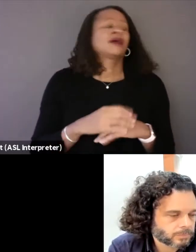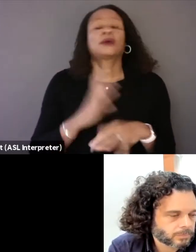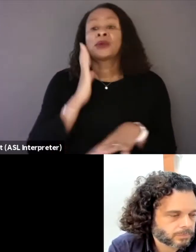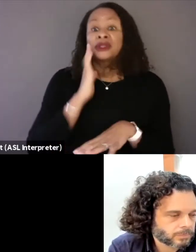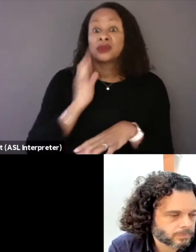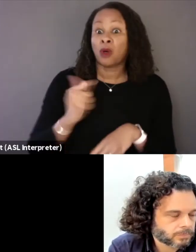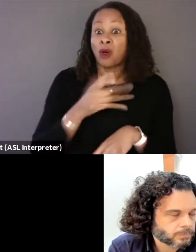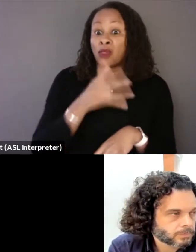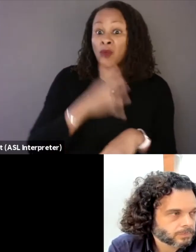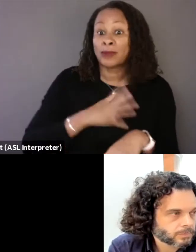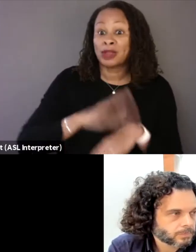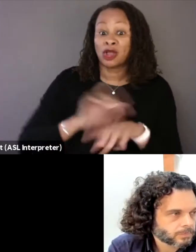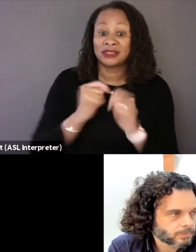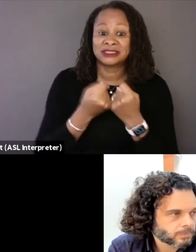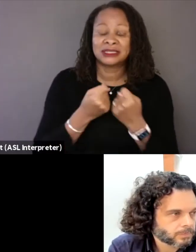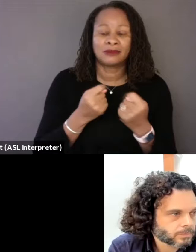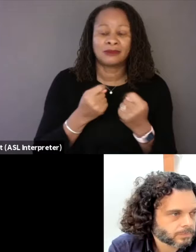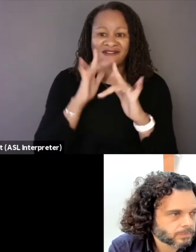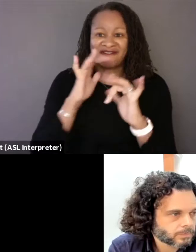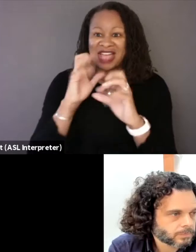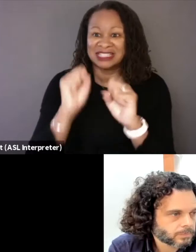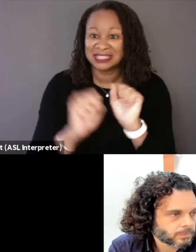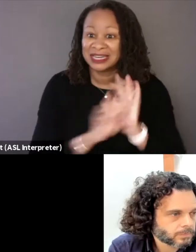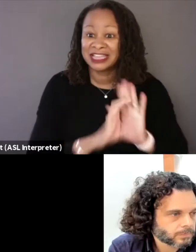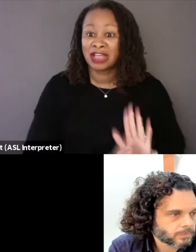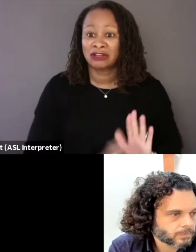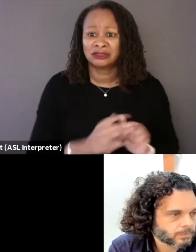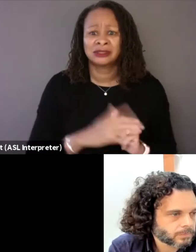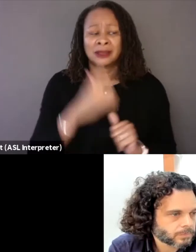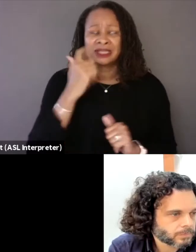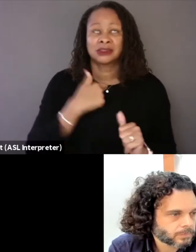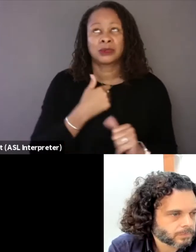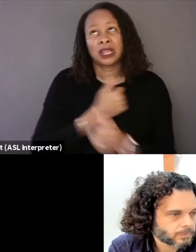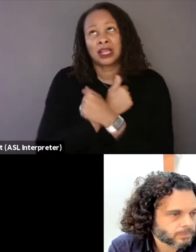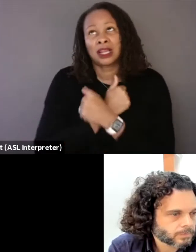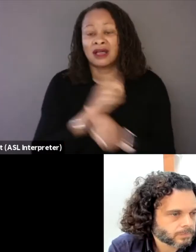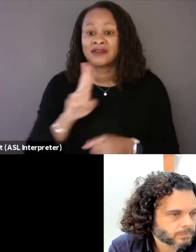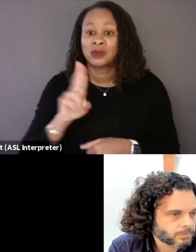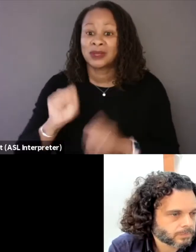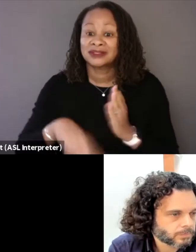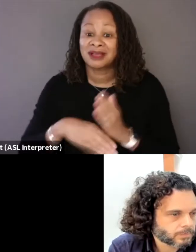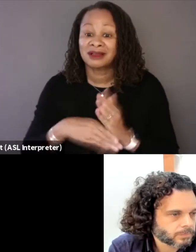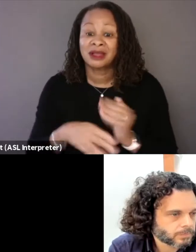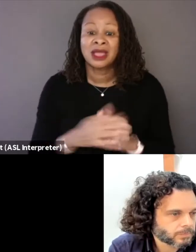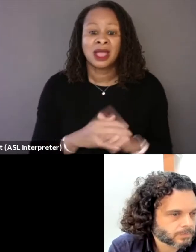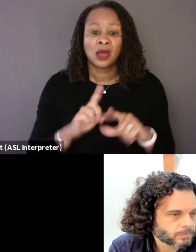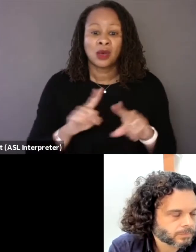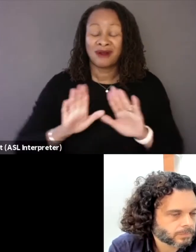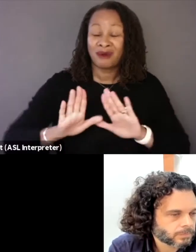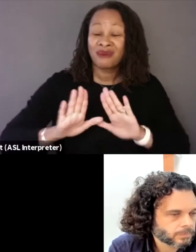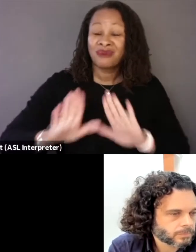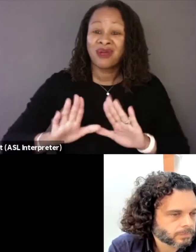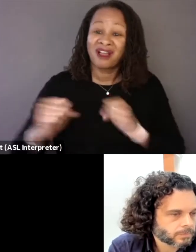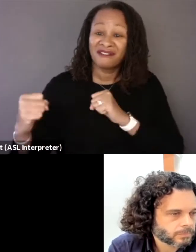just cause we were fans anyway, I think it really, what, what pushed it was that this fight just goes beyond